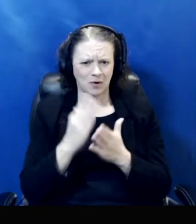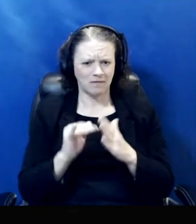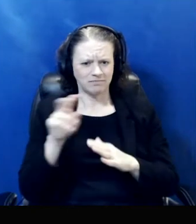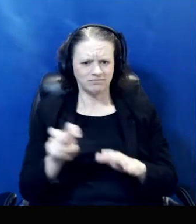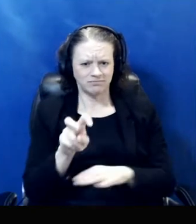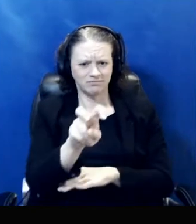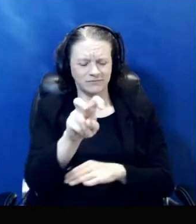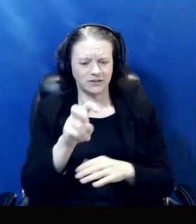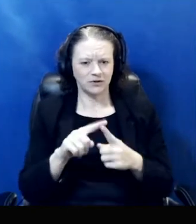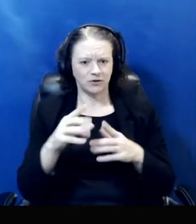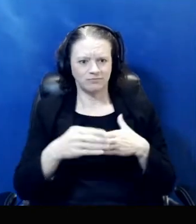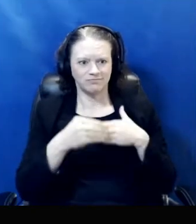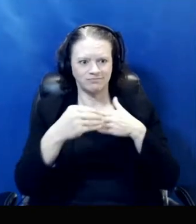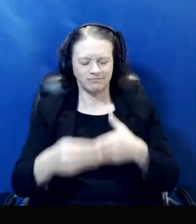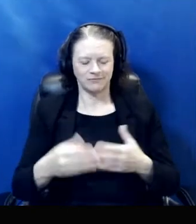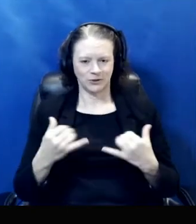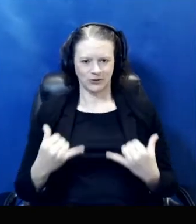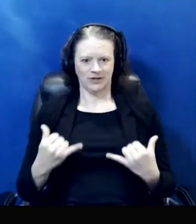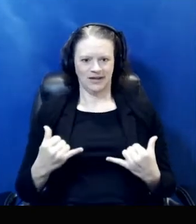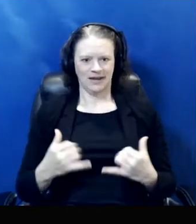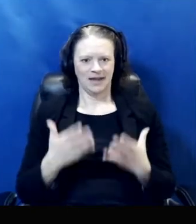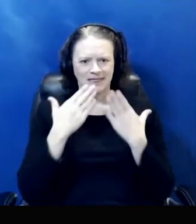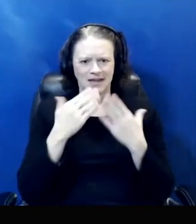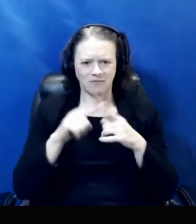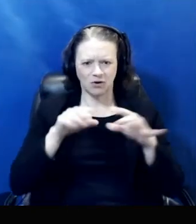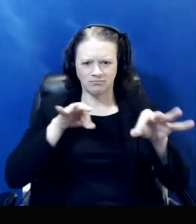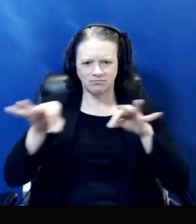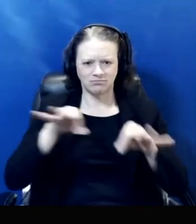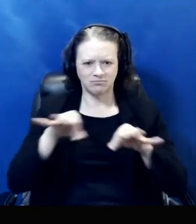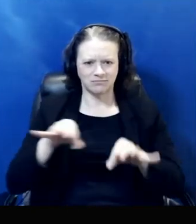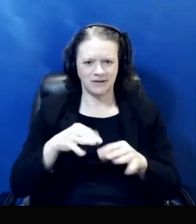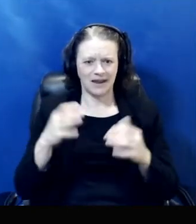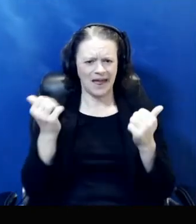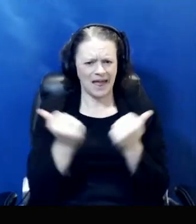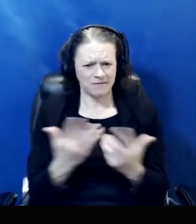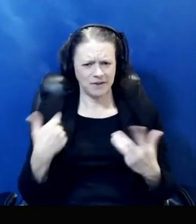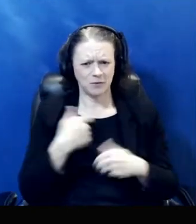And thank you so much for going over all of the work and effort that's been put in since then.